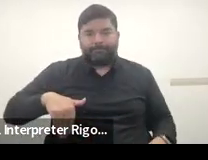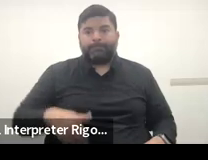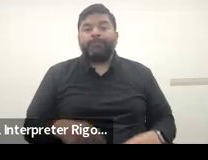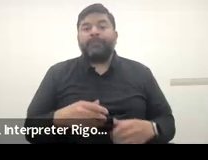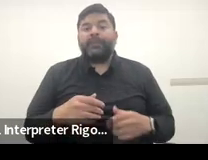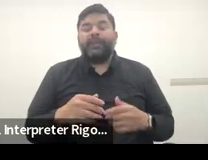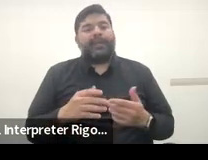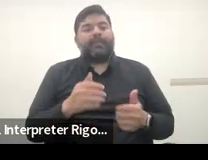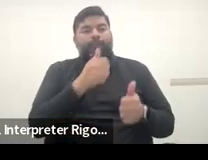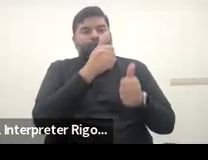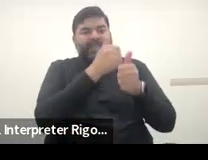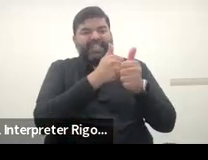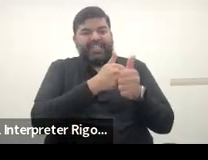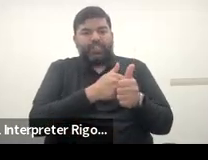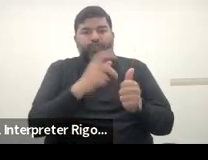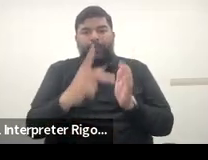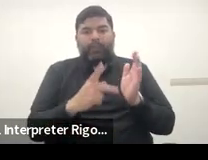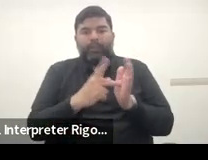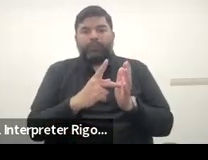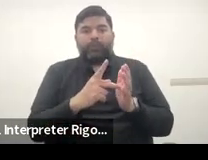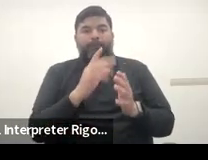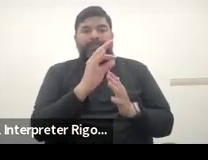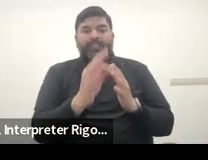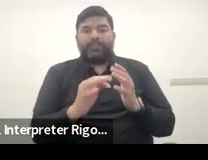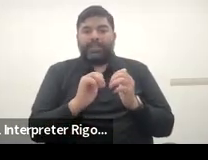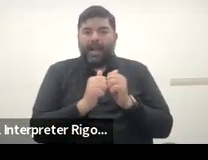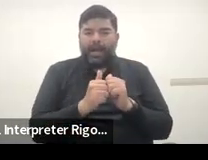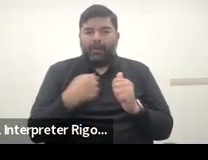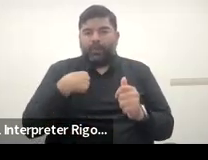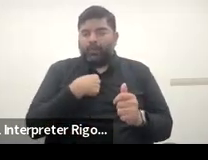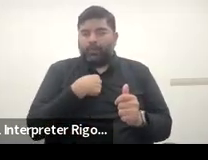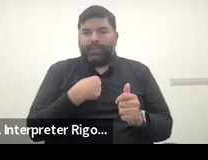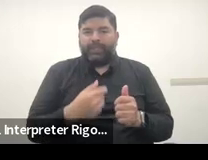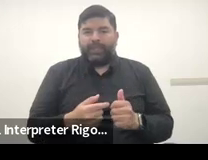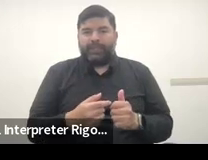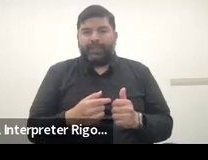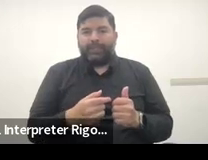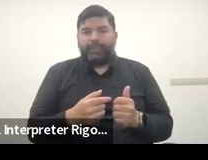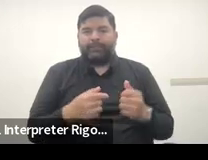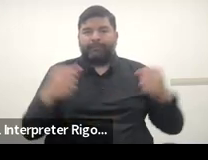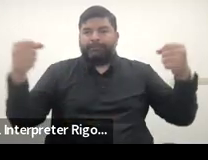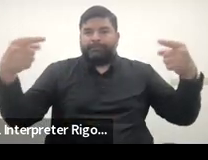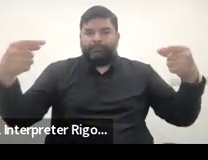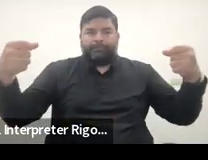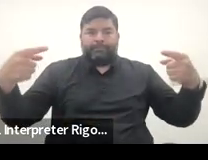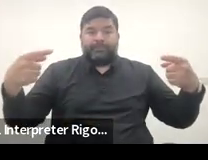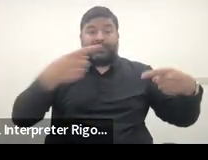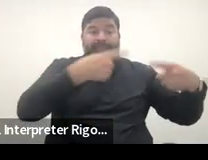these phonological features map to signs is lacking for example facial